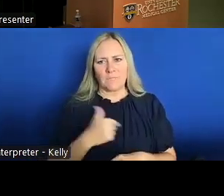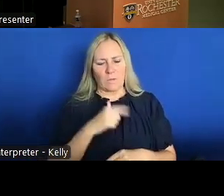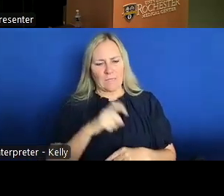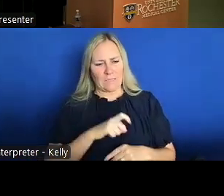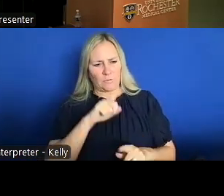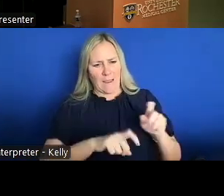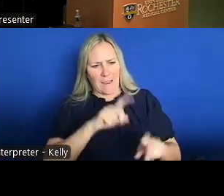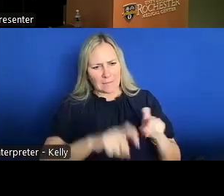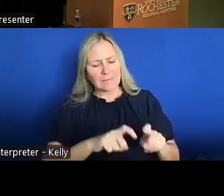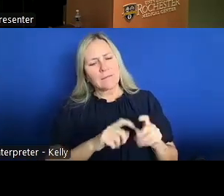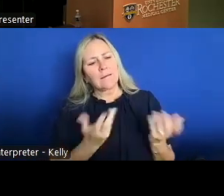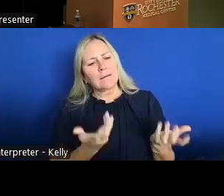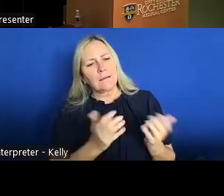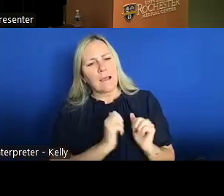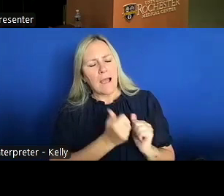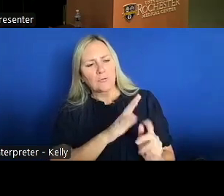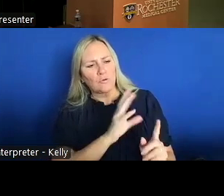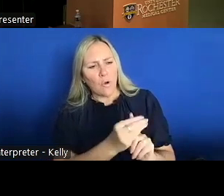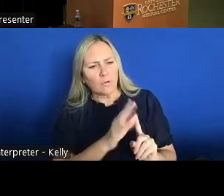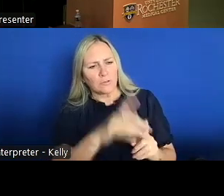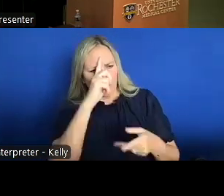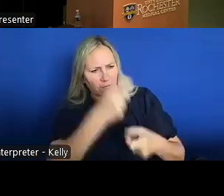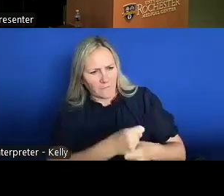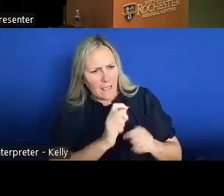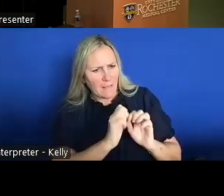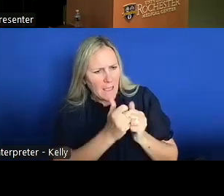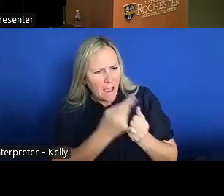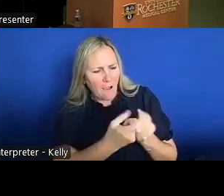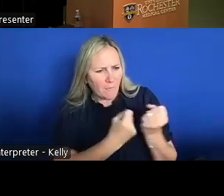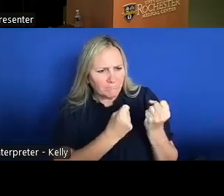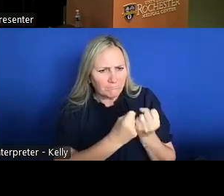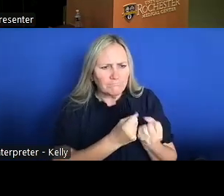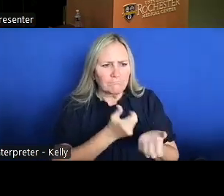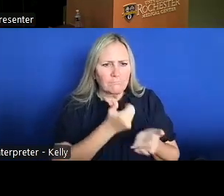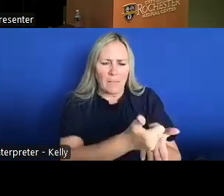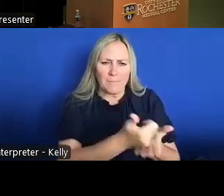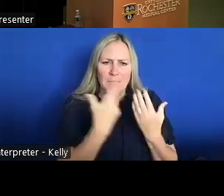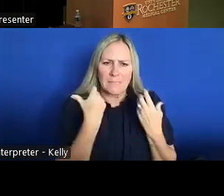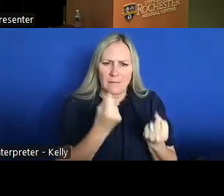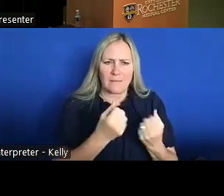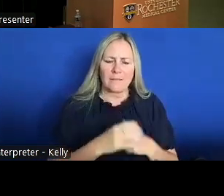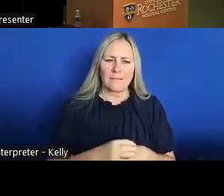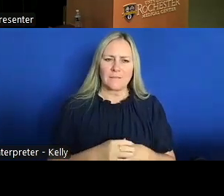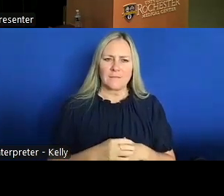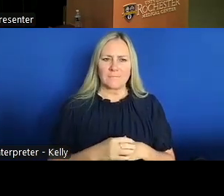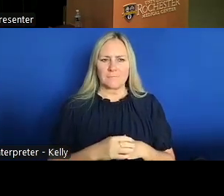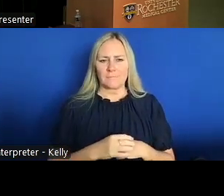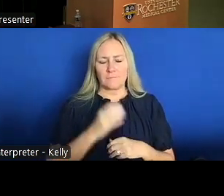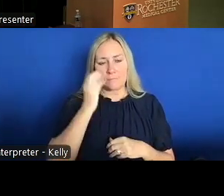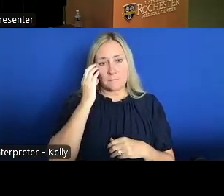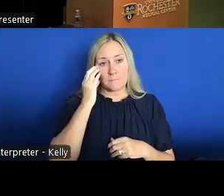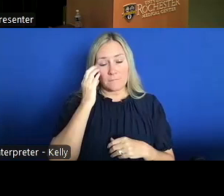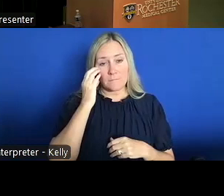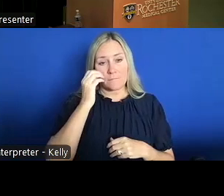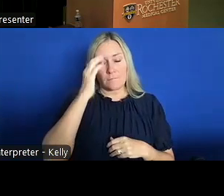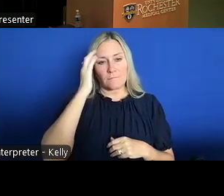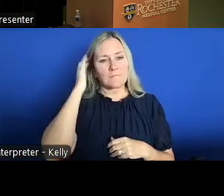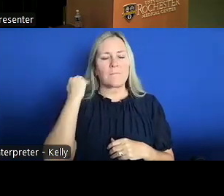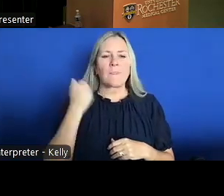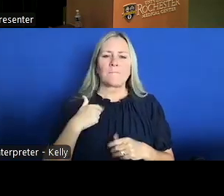your culture or your faith is helpful to you um I've developed a framework that's useful and uh